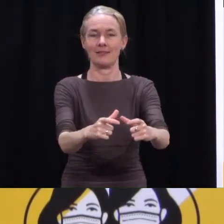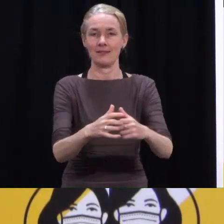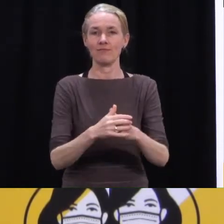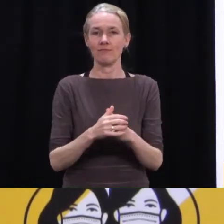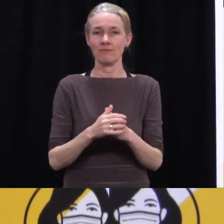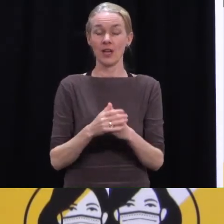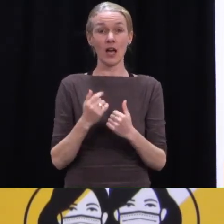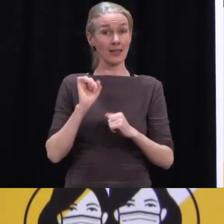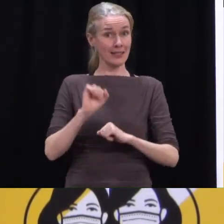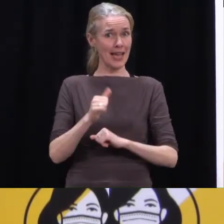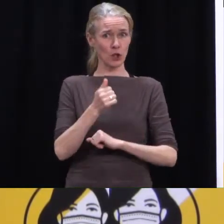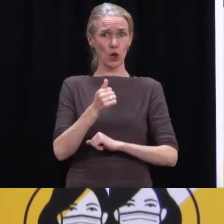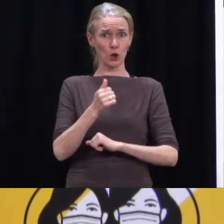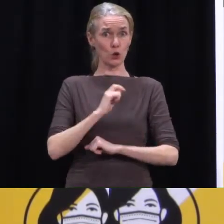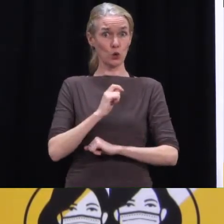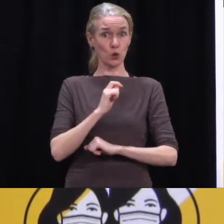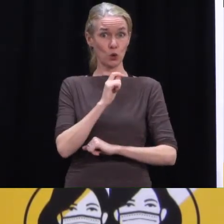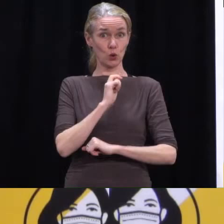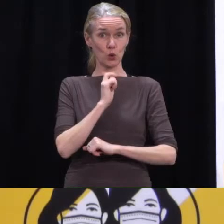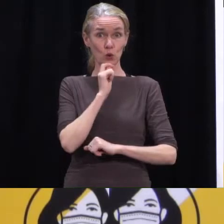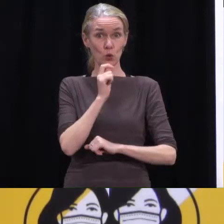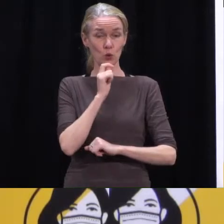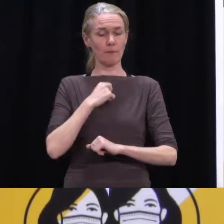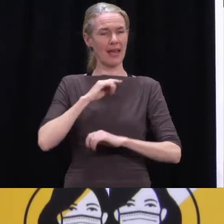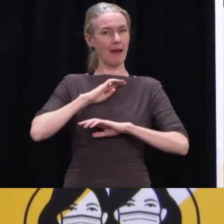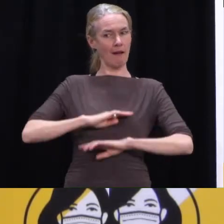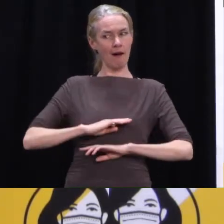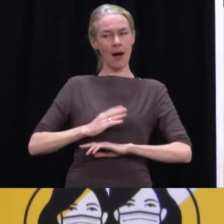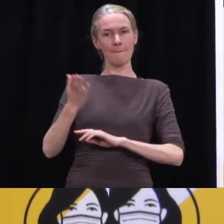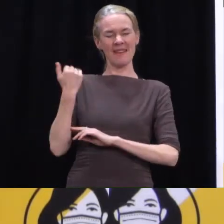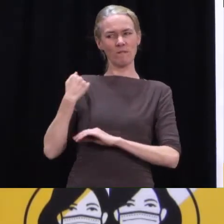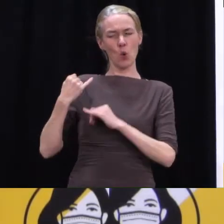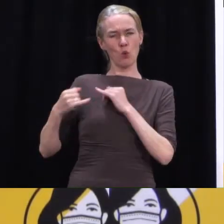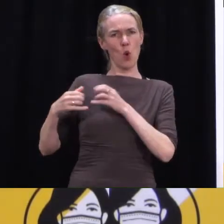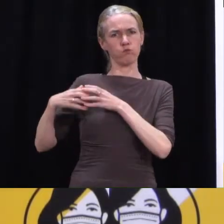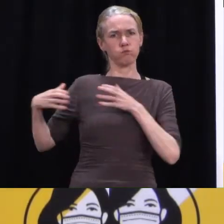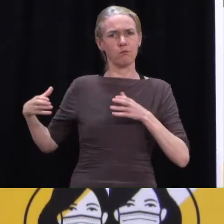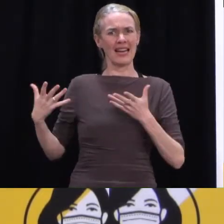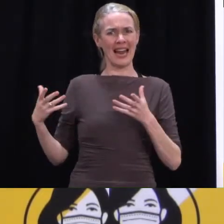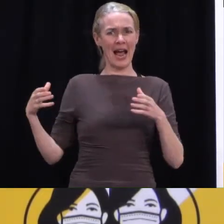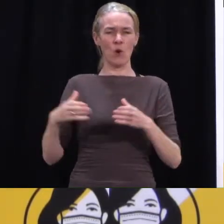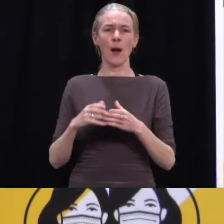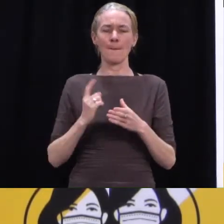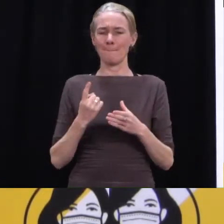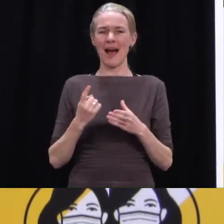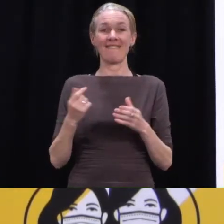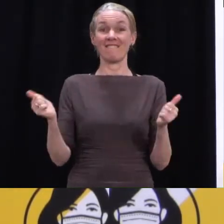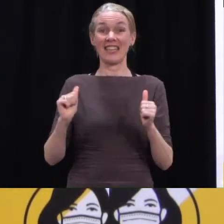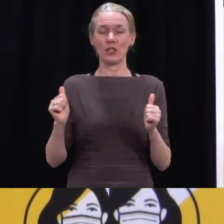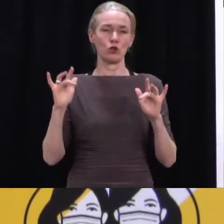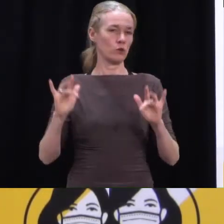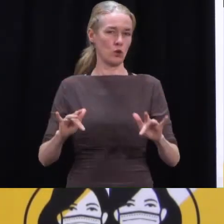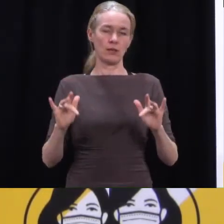period of time and I think, actually, most people want to see that. But it is good not to see some of those higher